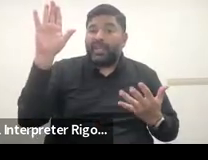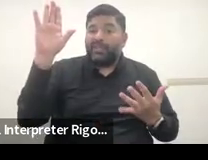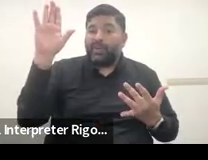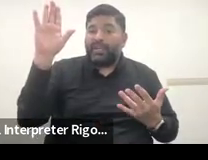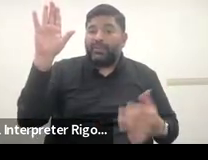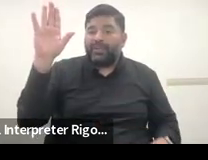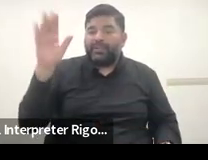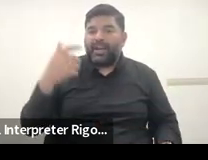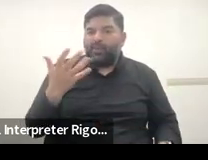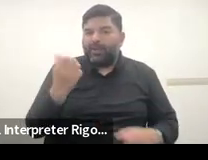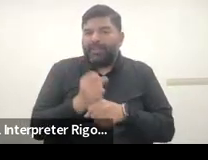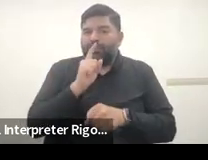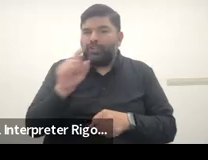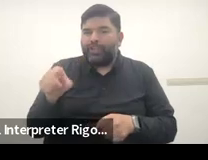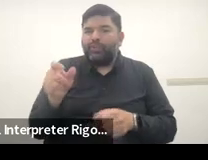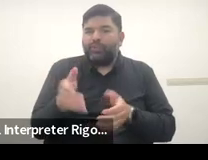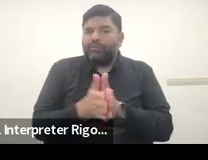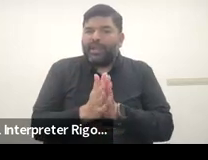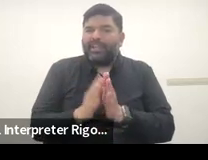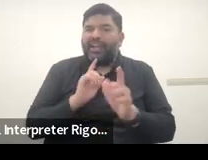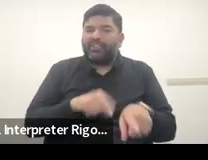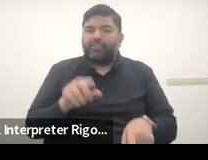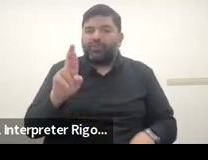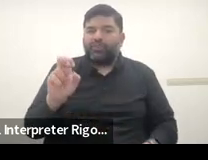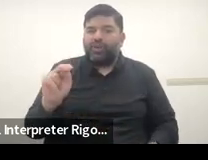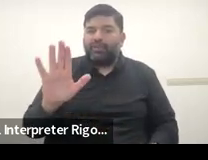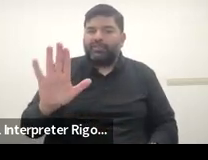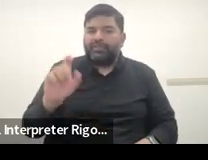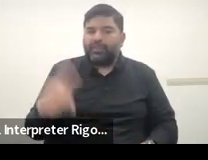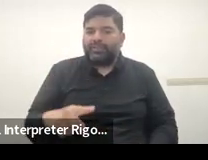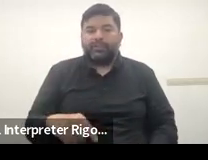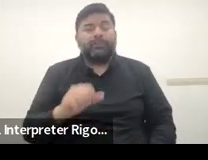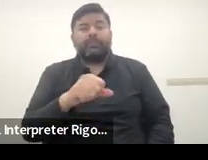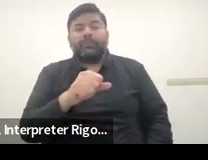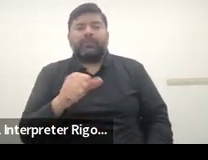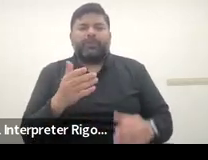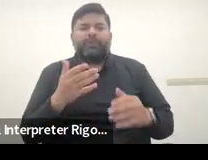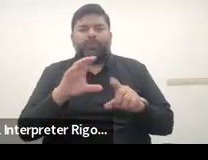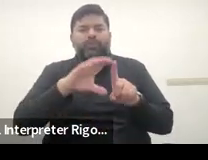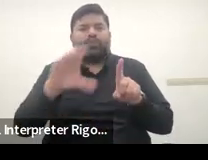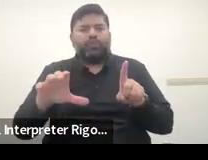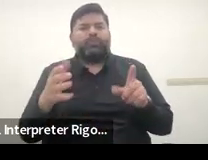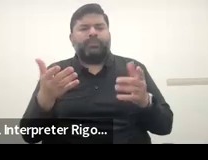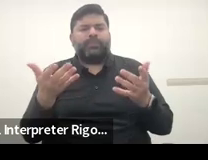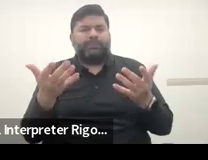I want to make sure we get to their question. LEE: we'll do the Zoom after this one yeah. AUDIENCE MEMBER: Correct me